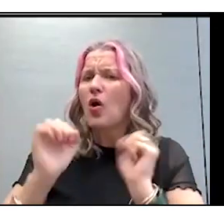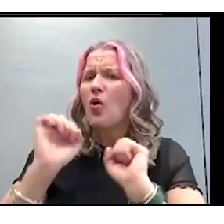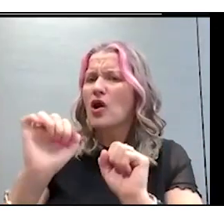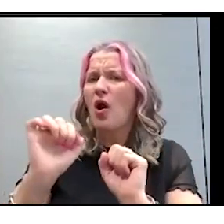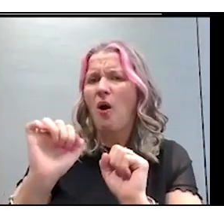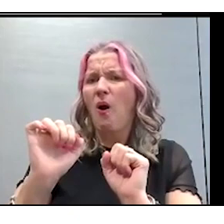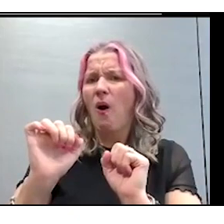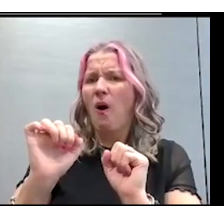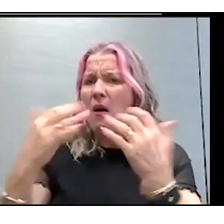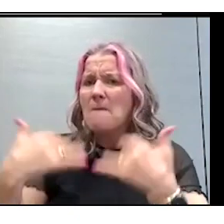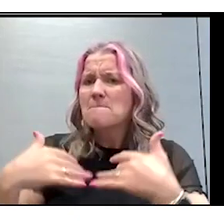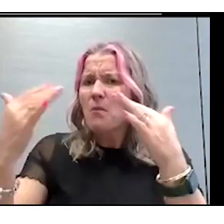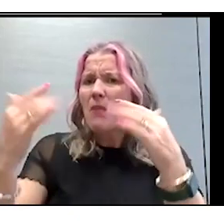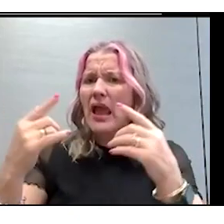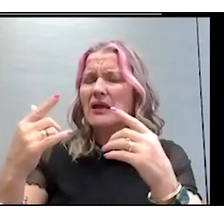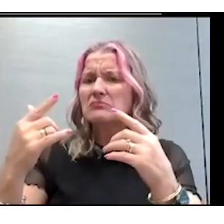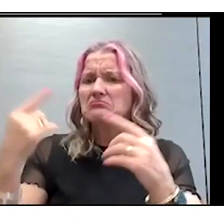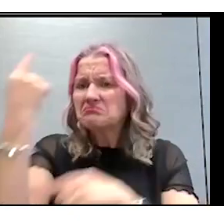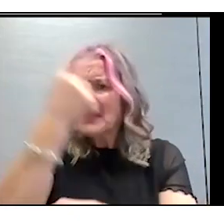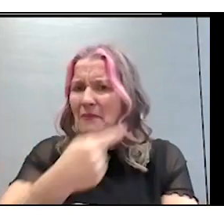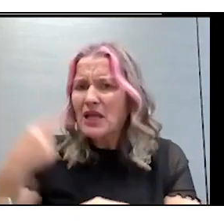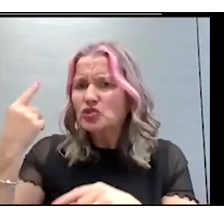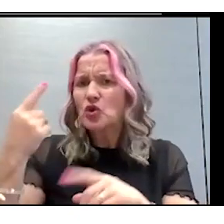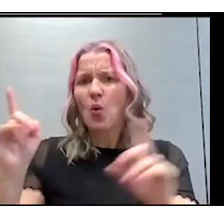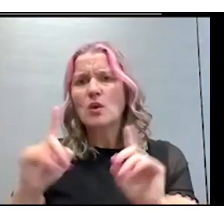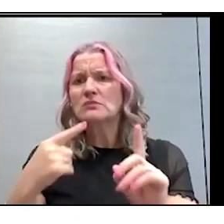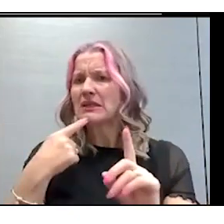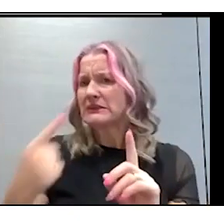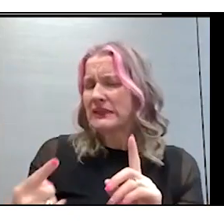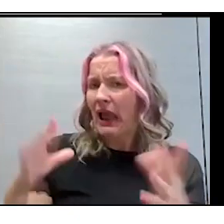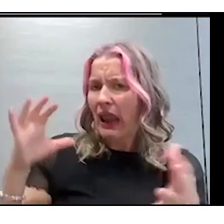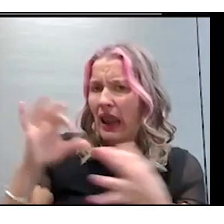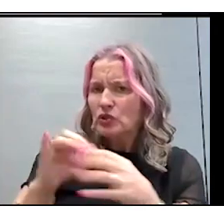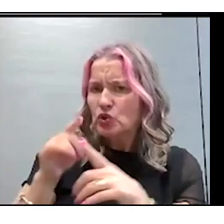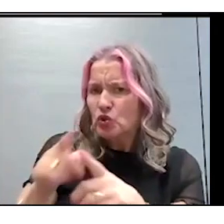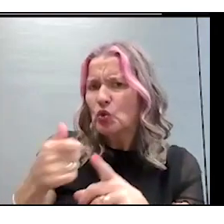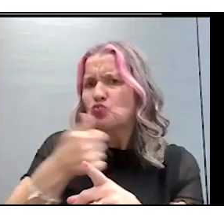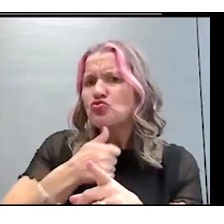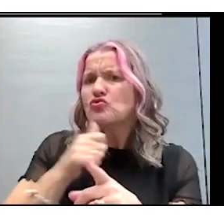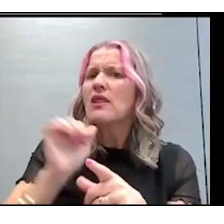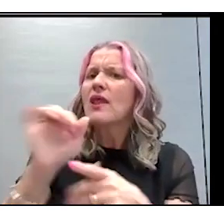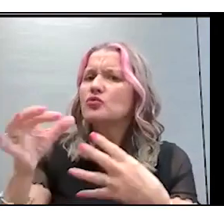or how do you control what is being said about you using those tools.